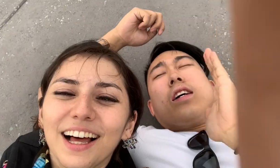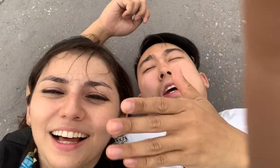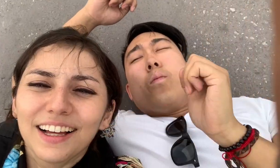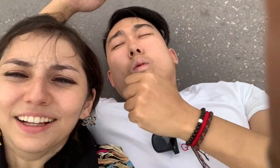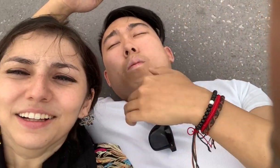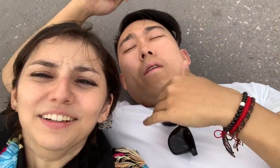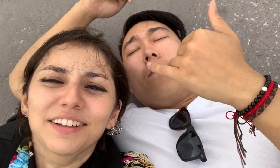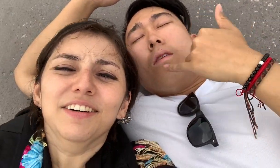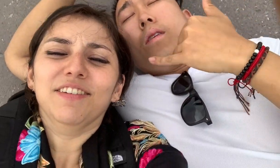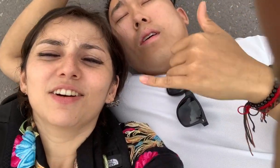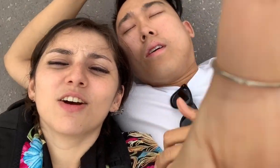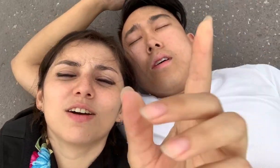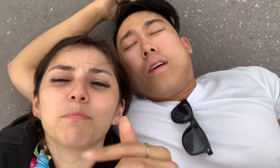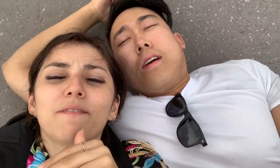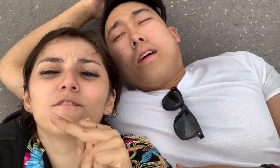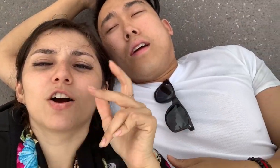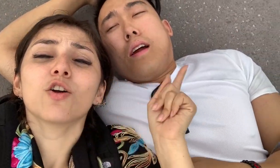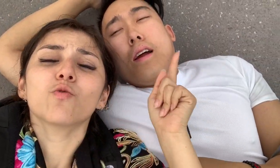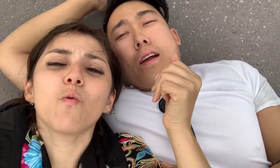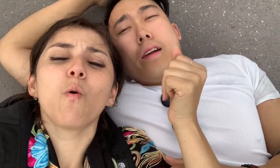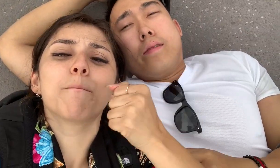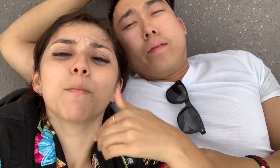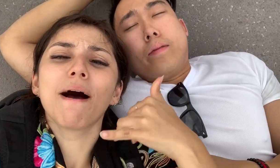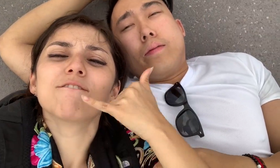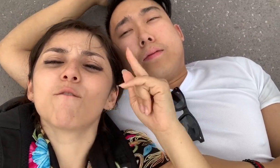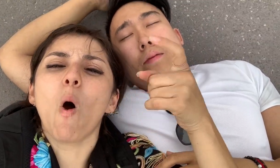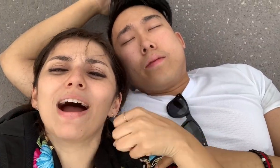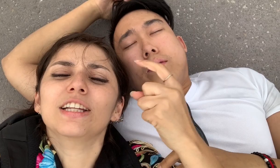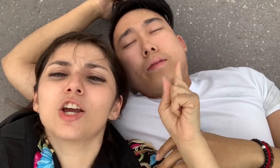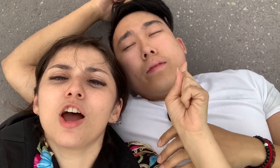Jason: Stop abusing my phone. Motherf**, you abused my phone for A YEAR!